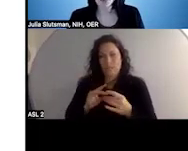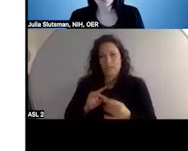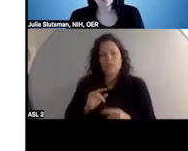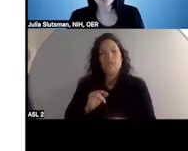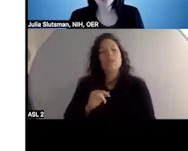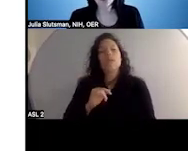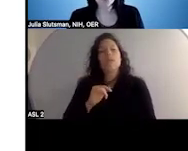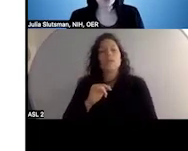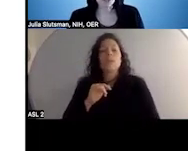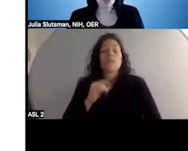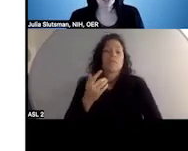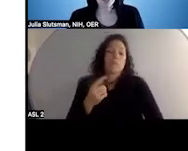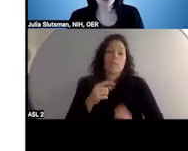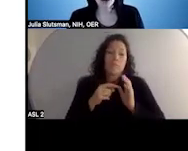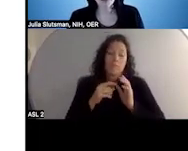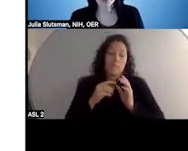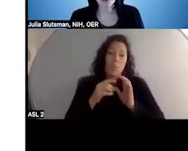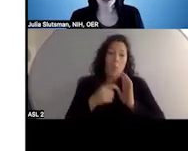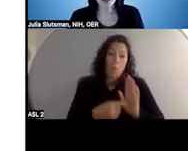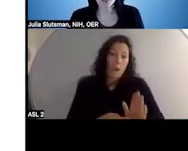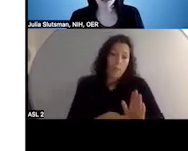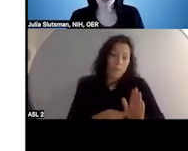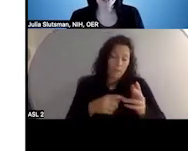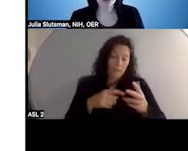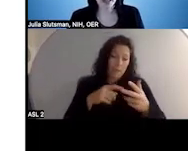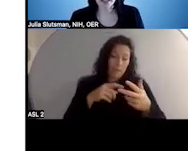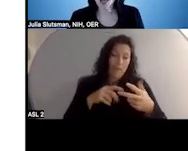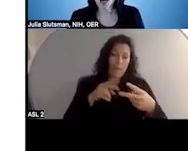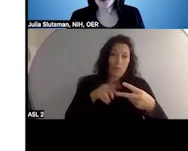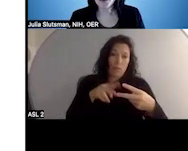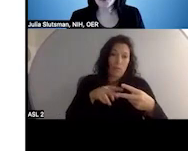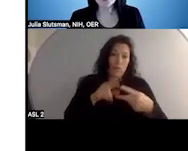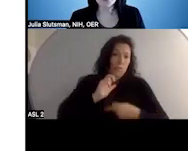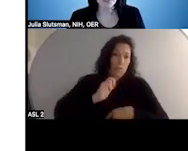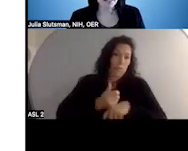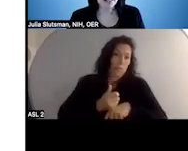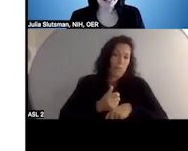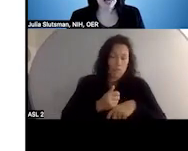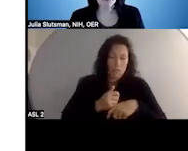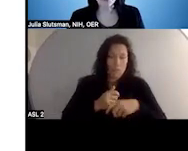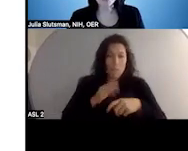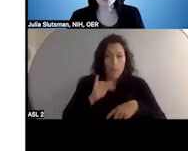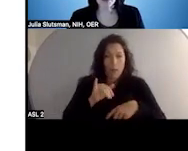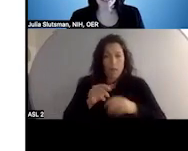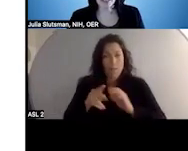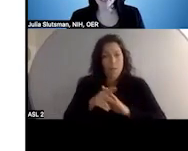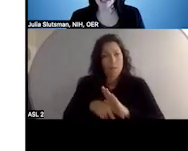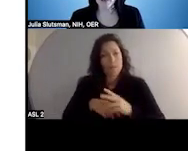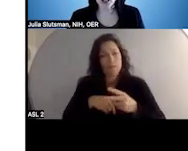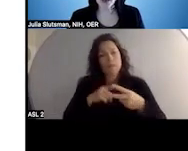there's two requirements that the policy puts in place. The first is that applicants submit a Data Management